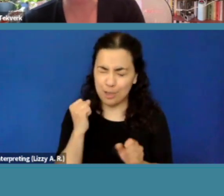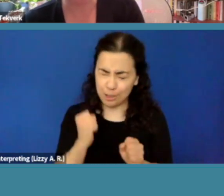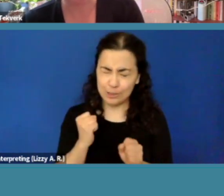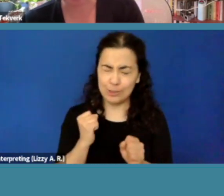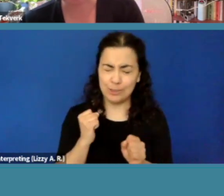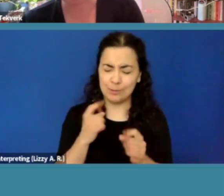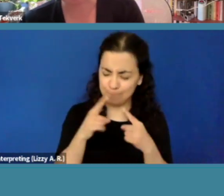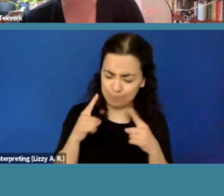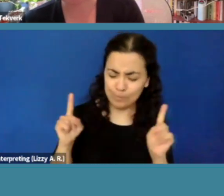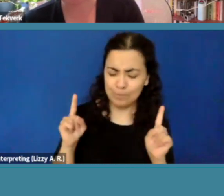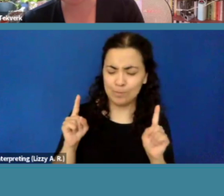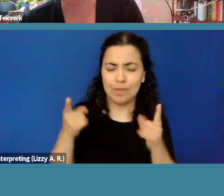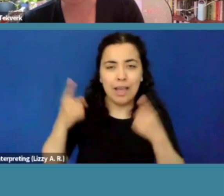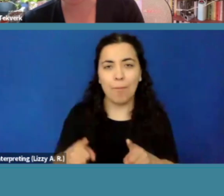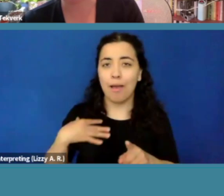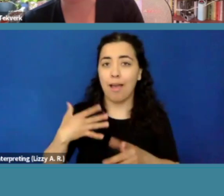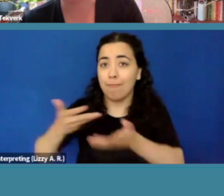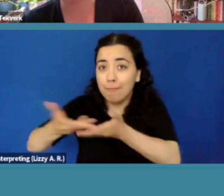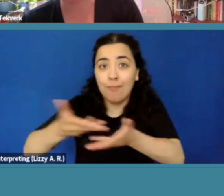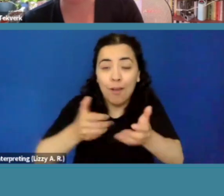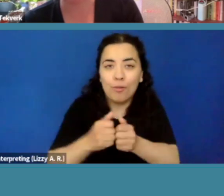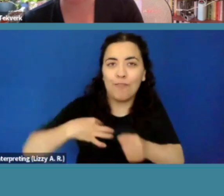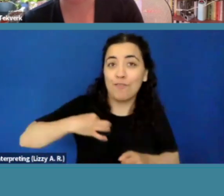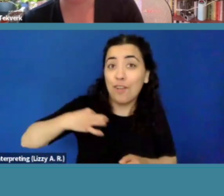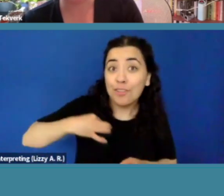from working with volunteers in interpretive programming